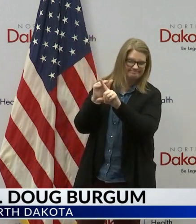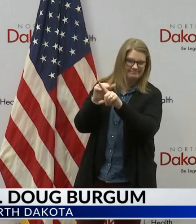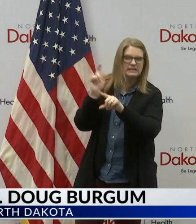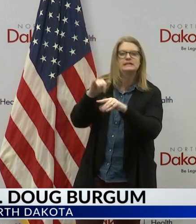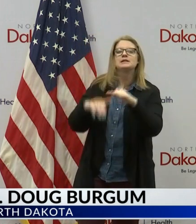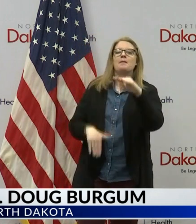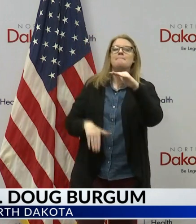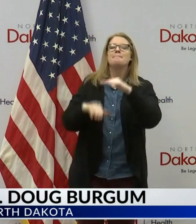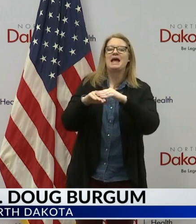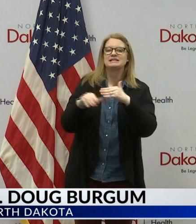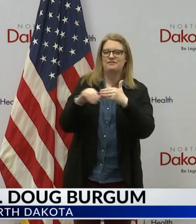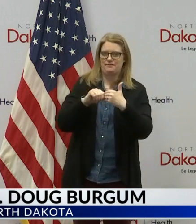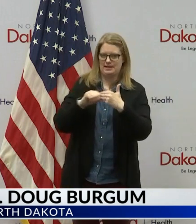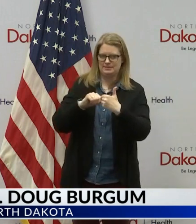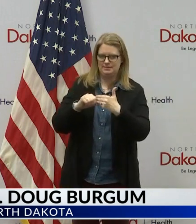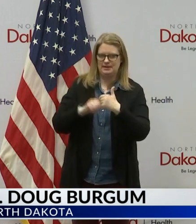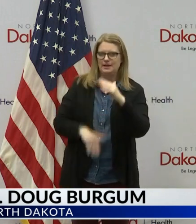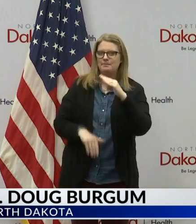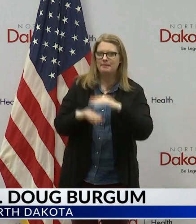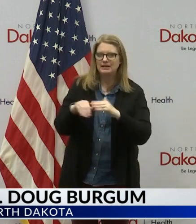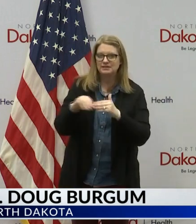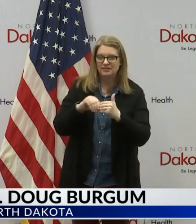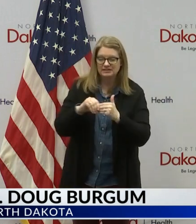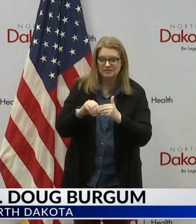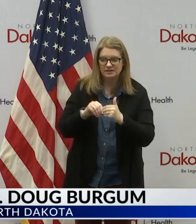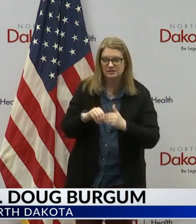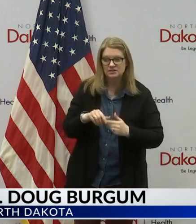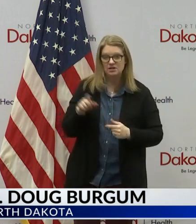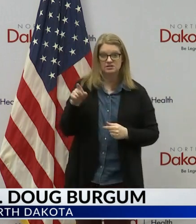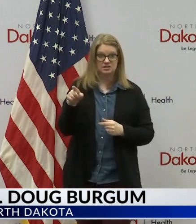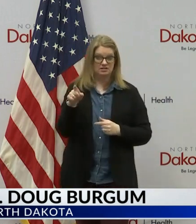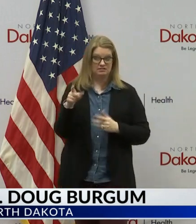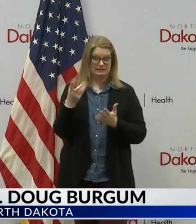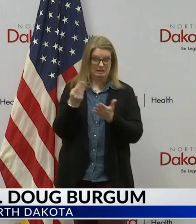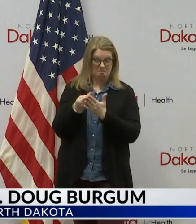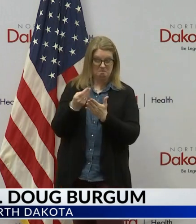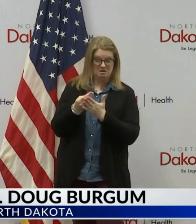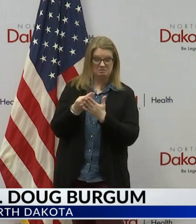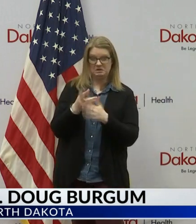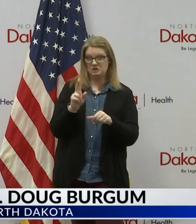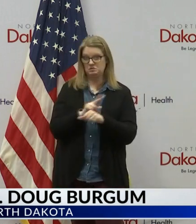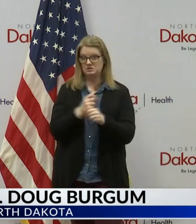HAVE BEEN CERTAINLY ALLOWED BACK FROM THE GOVERNORS THAT